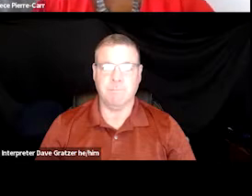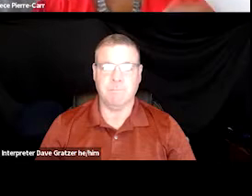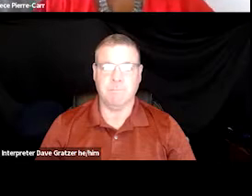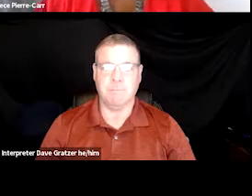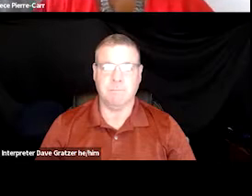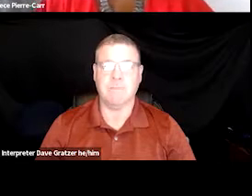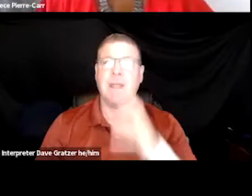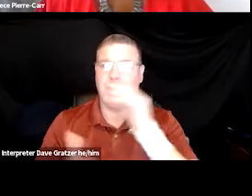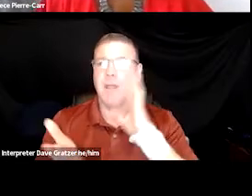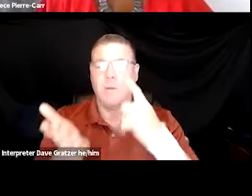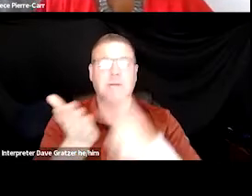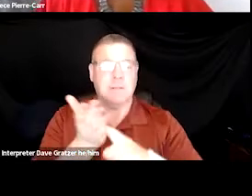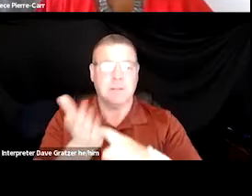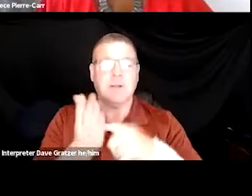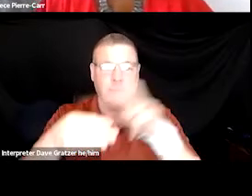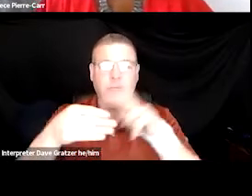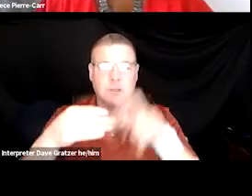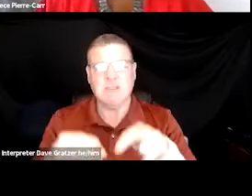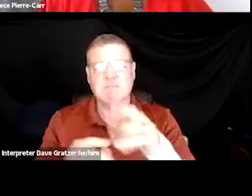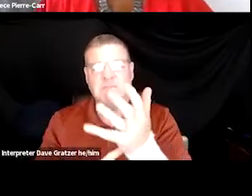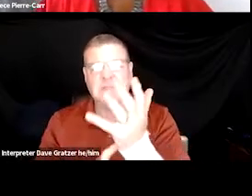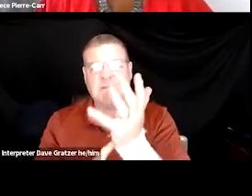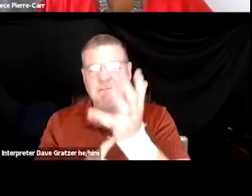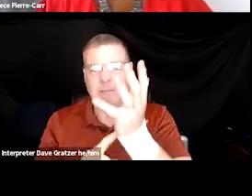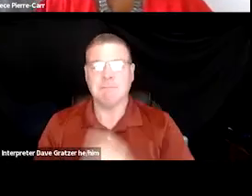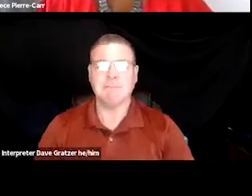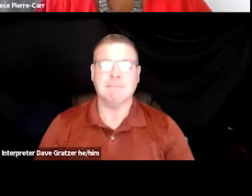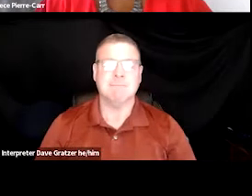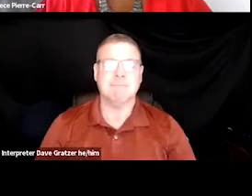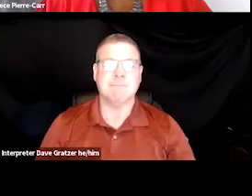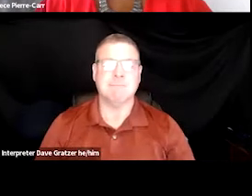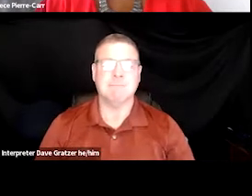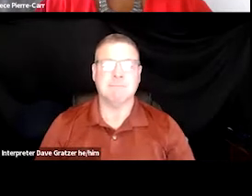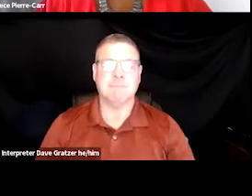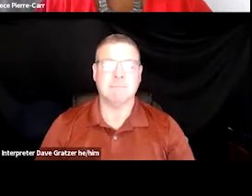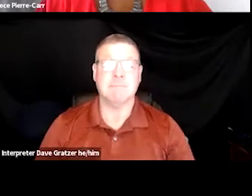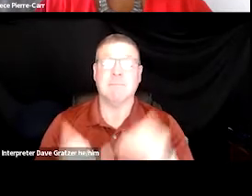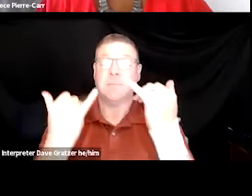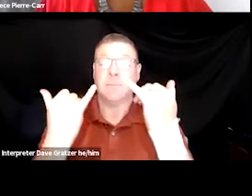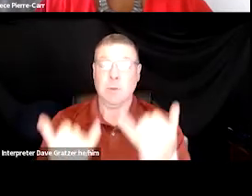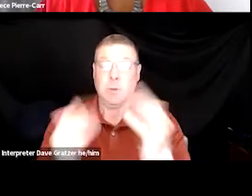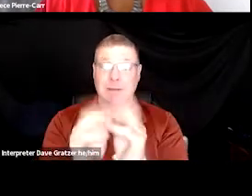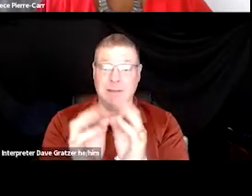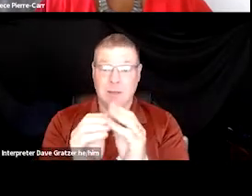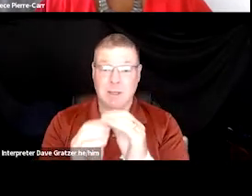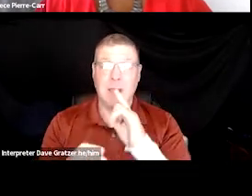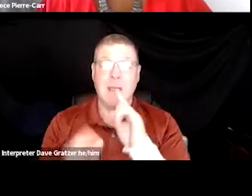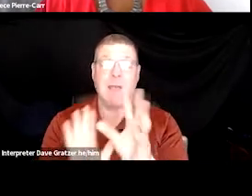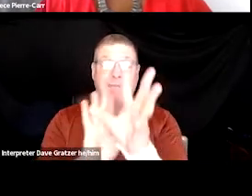And we'll go over those results in about five minutes or so. Today's sessions are being recorded,